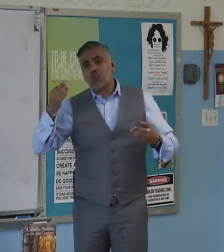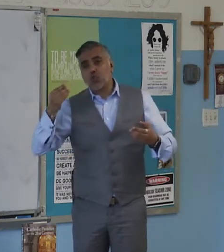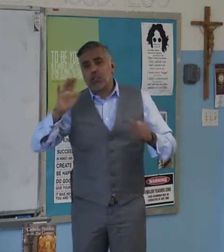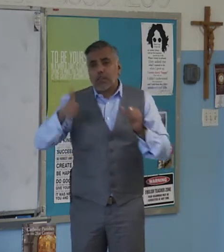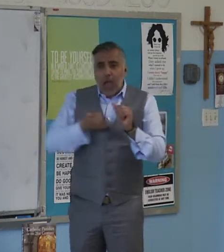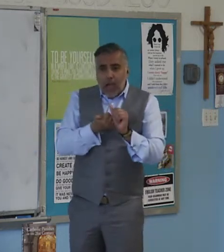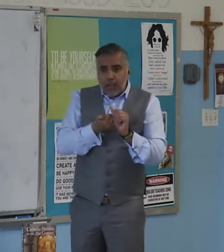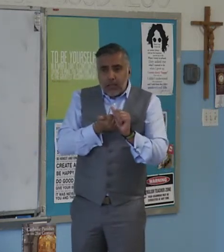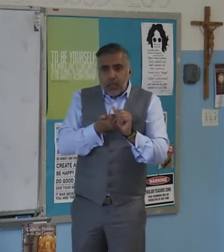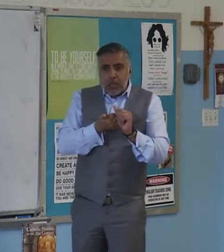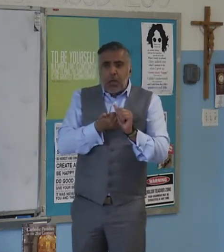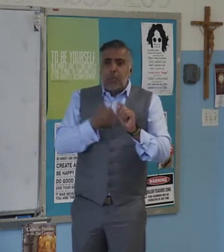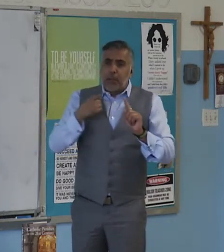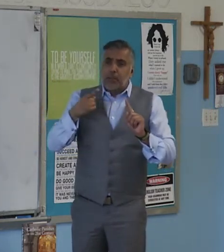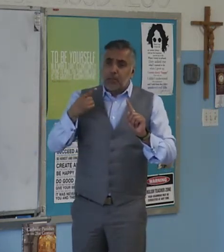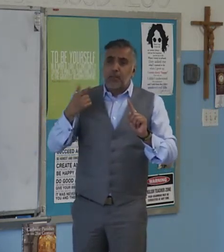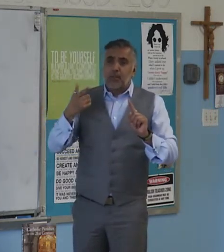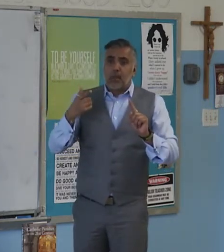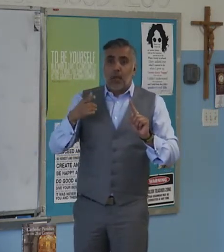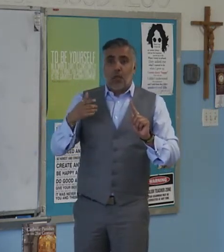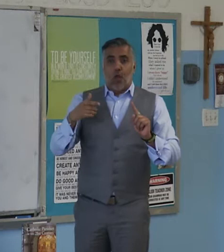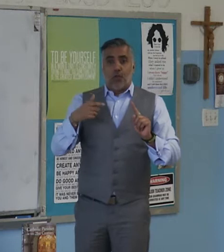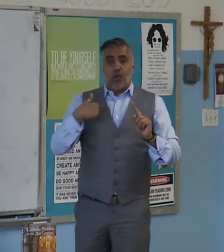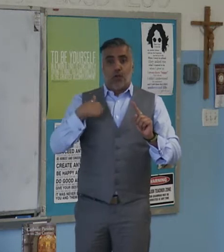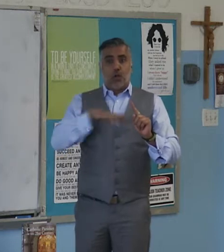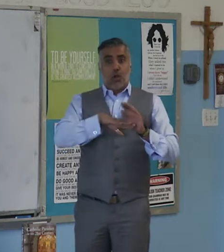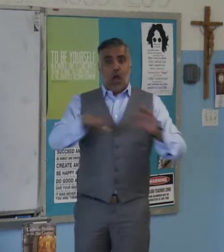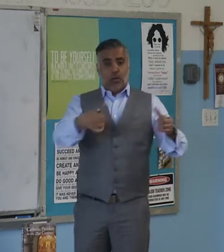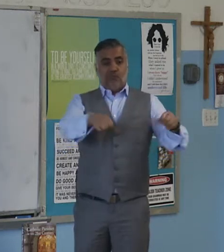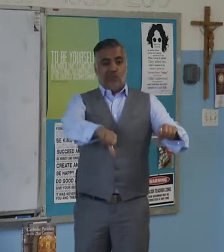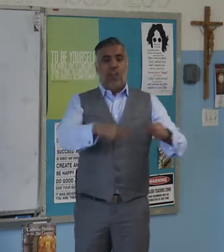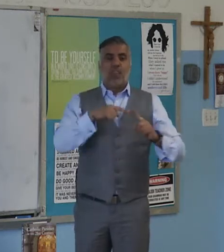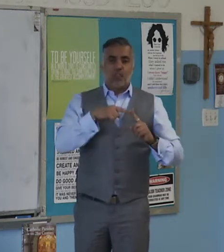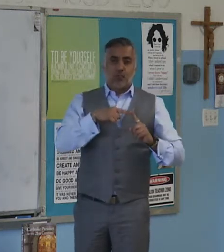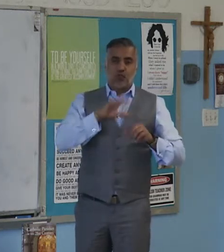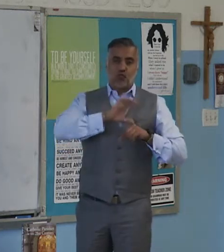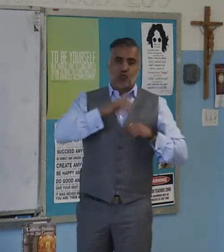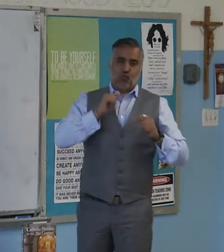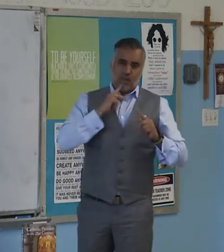but that doesn't mean they're just say no; they're gonna try and find a way,